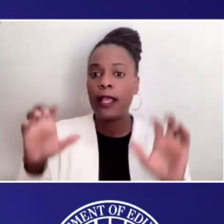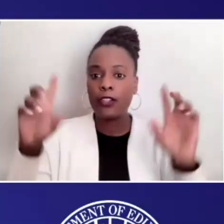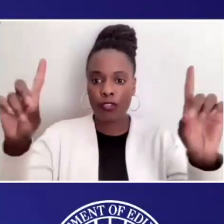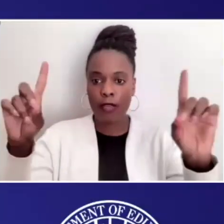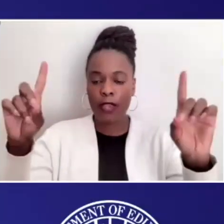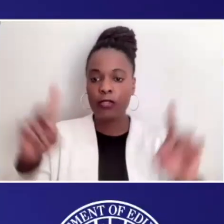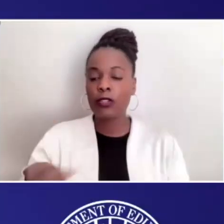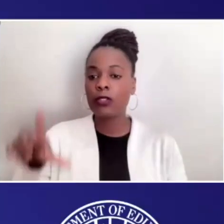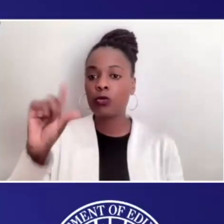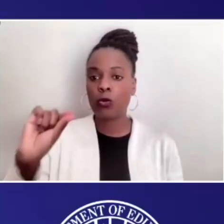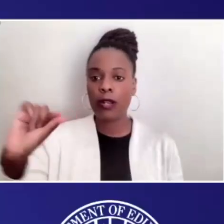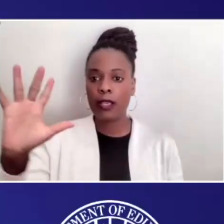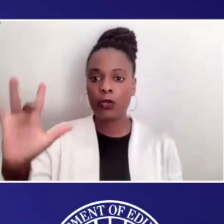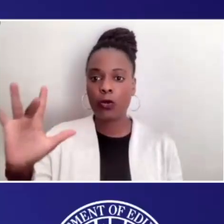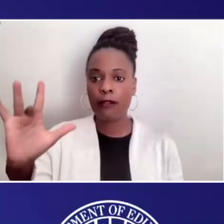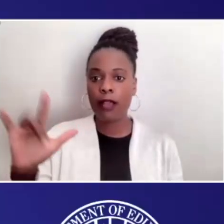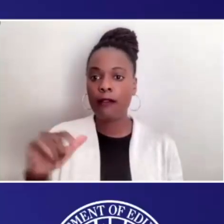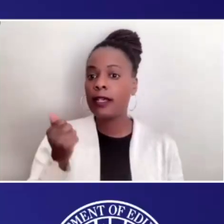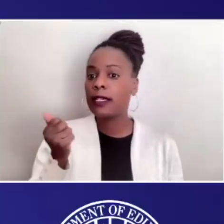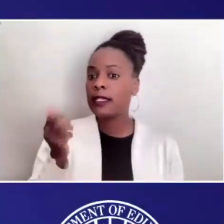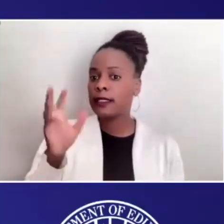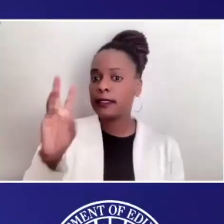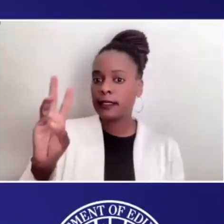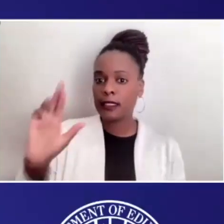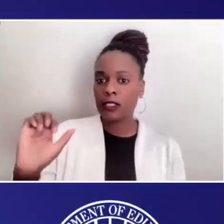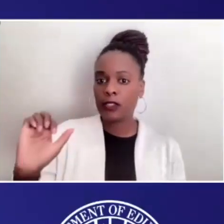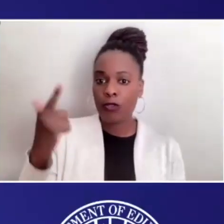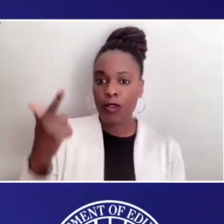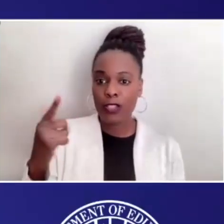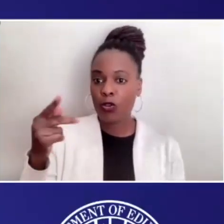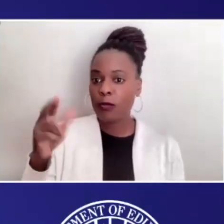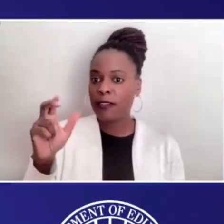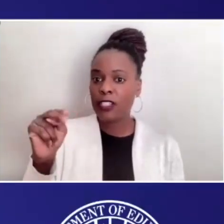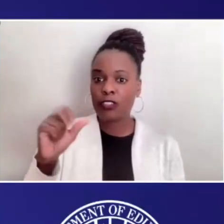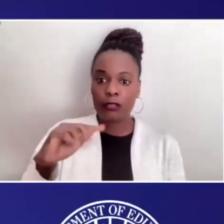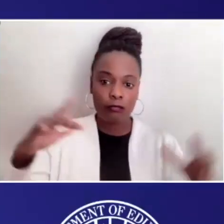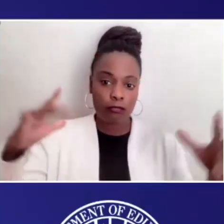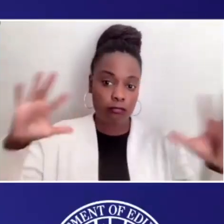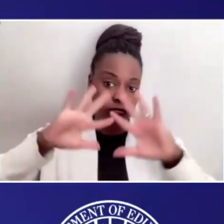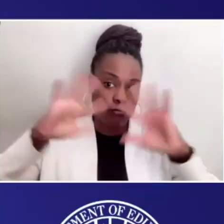2025, 16 regulatory provisions, do you provide, you know,